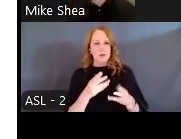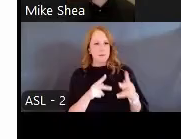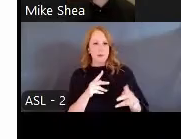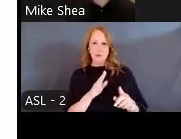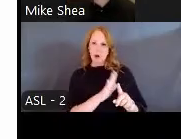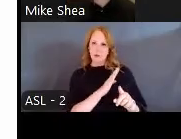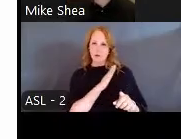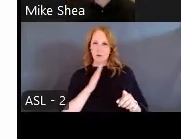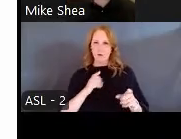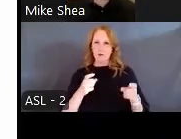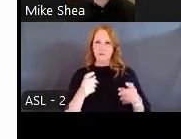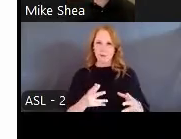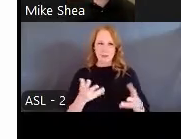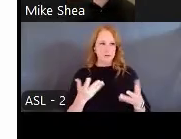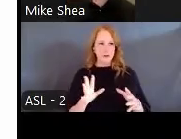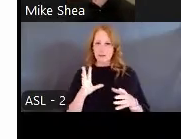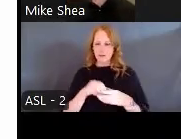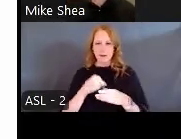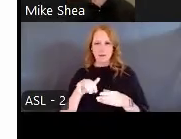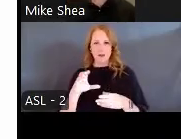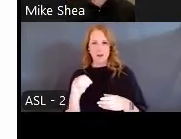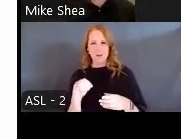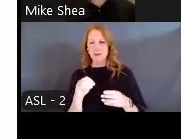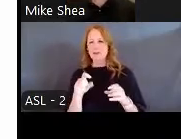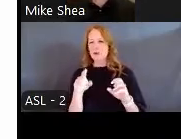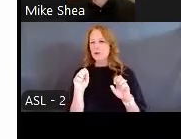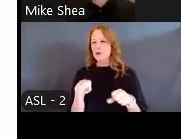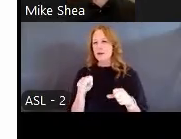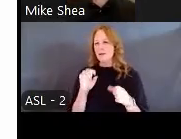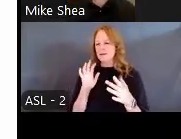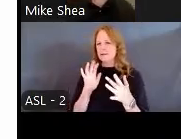of those companies. There'd be there are ways to dig into those companies. Chambers of commerce